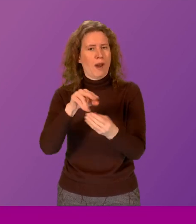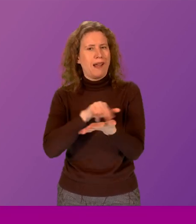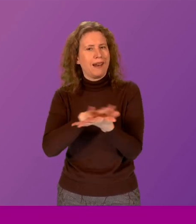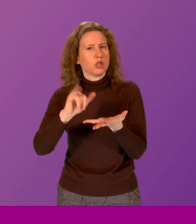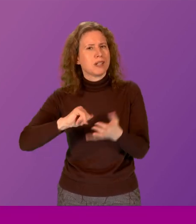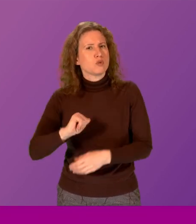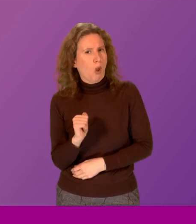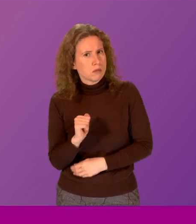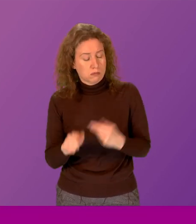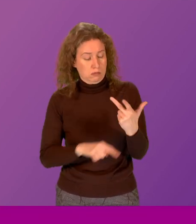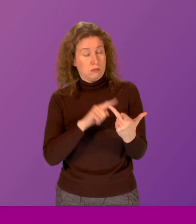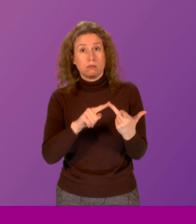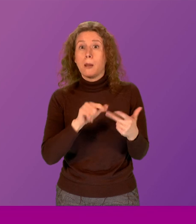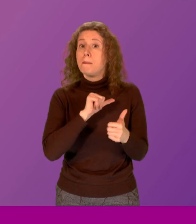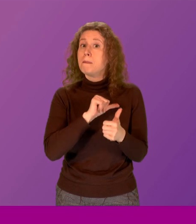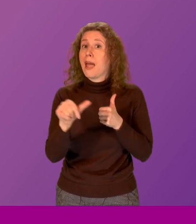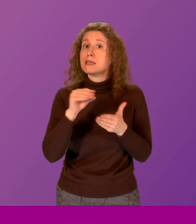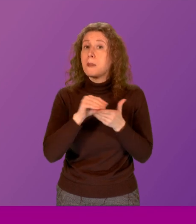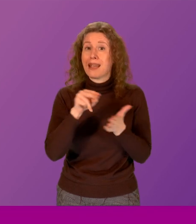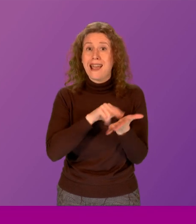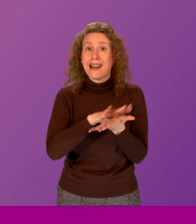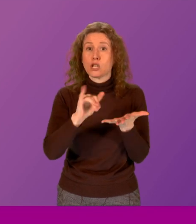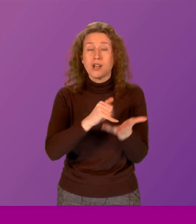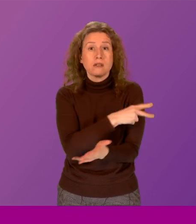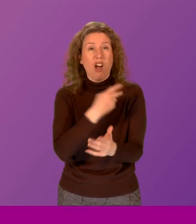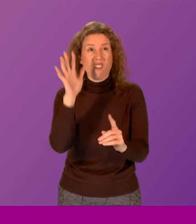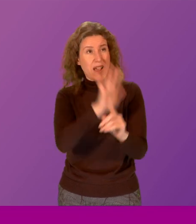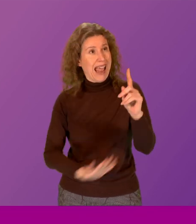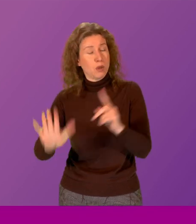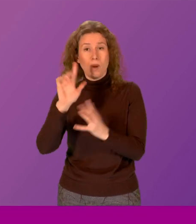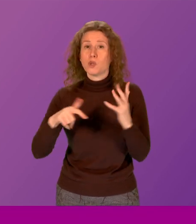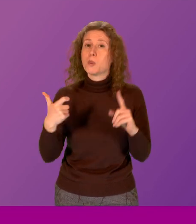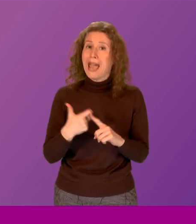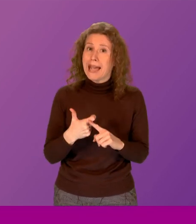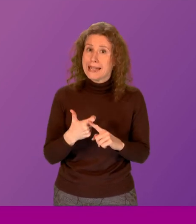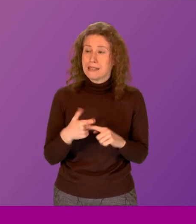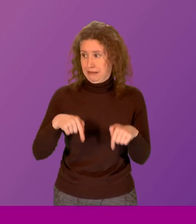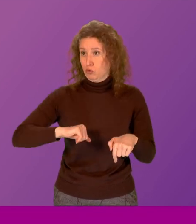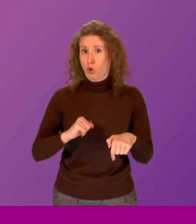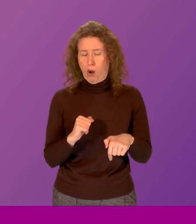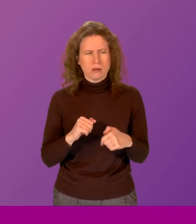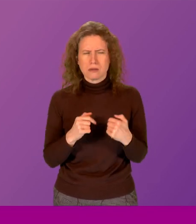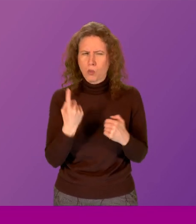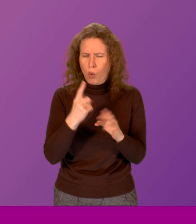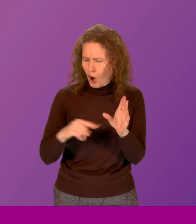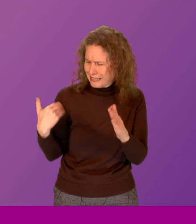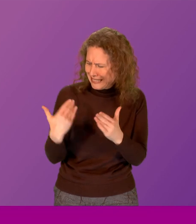and we have the best-paid NHS staff anywhere in the UK. My record is that not a single day